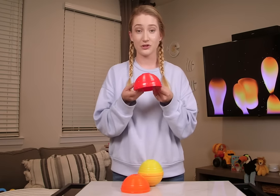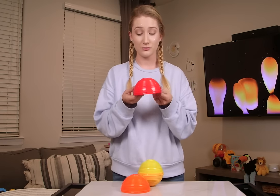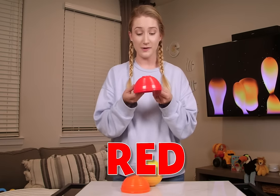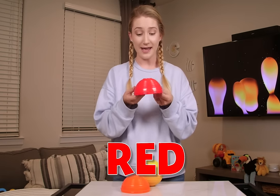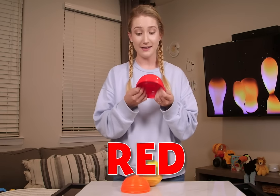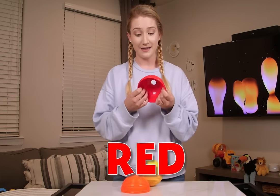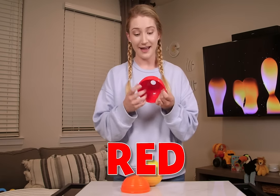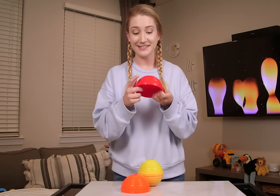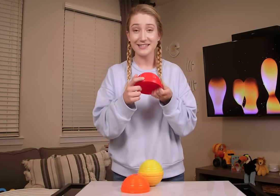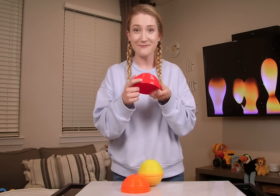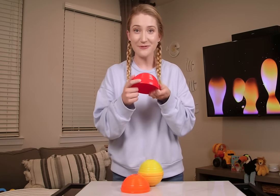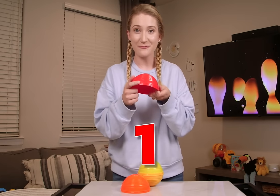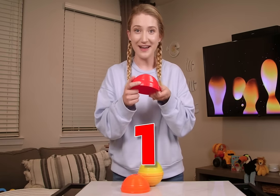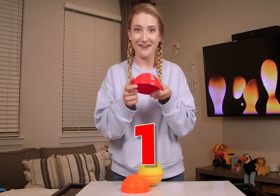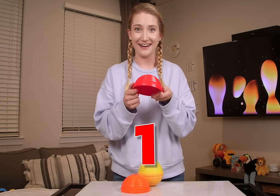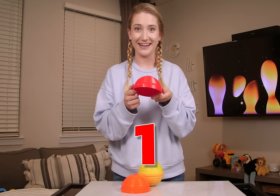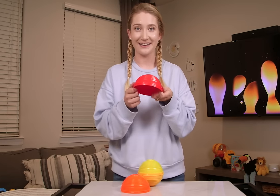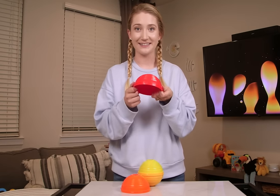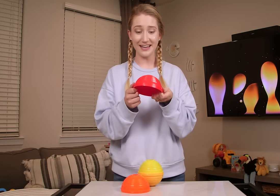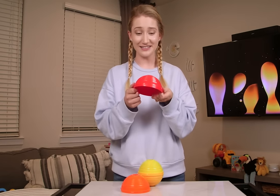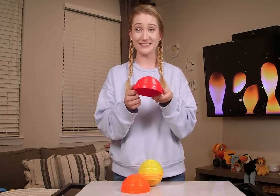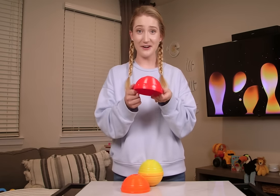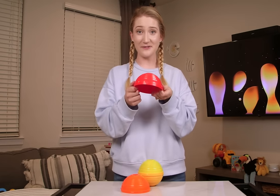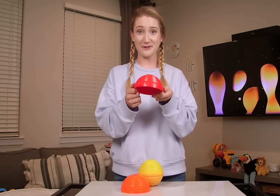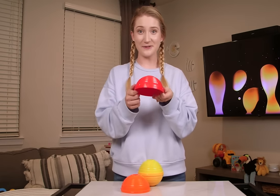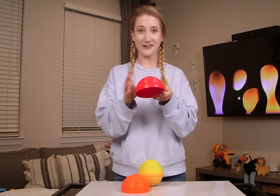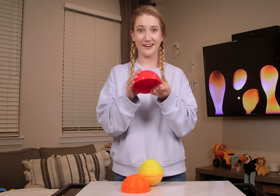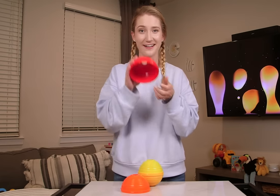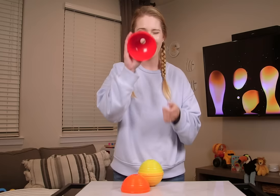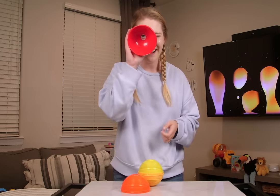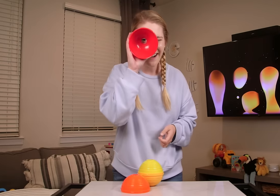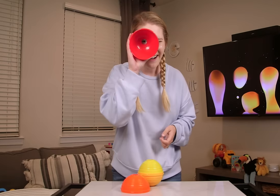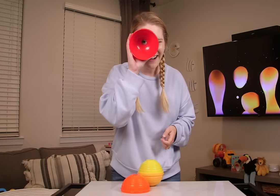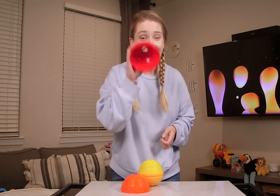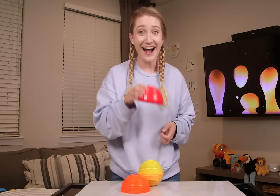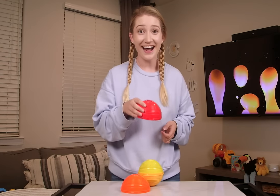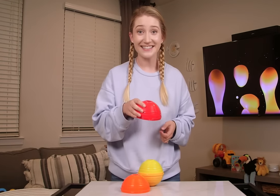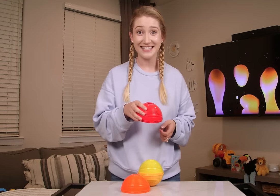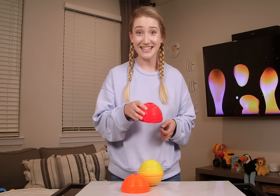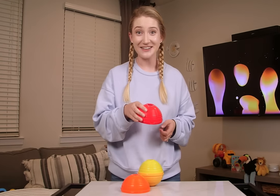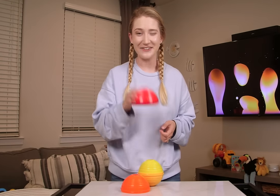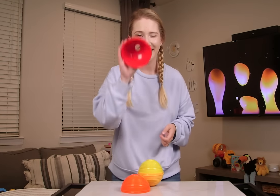The red has the number one on it! That is so cool! I see you!